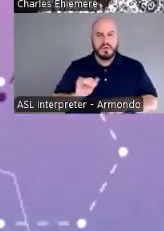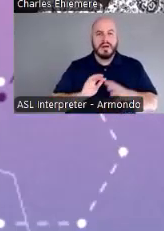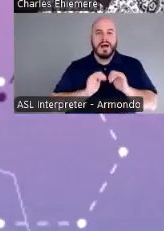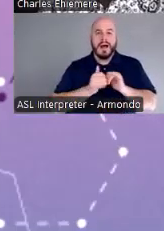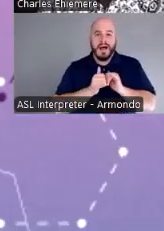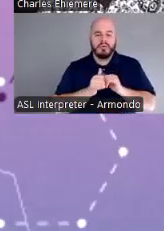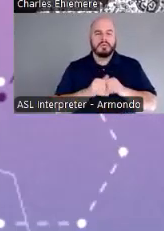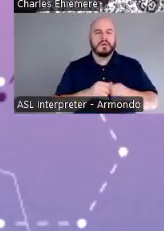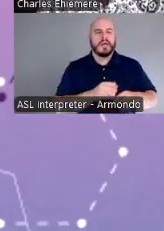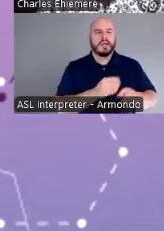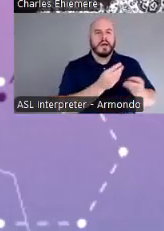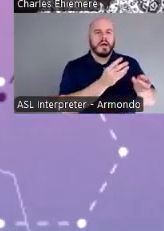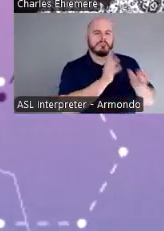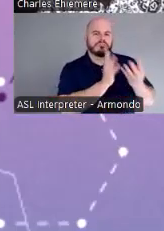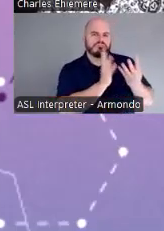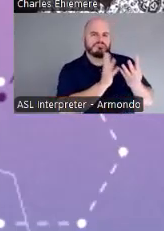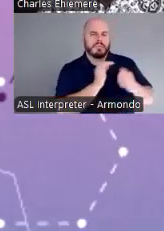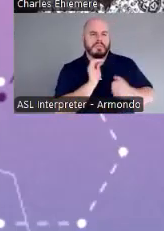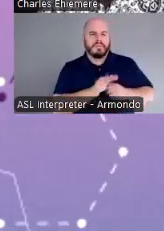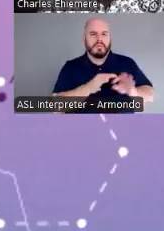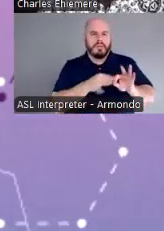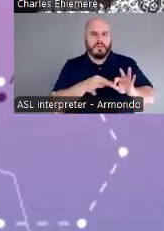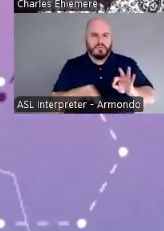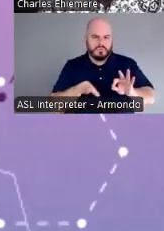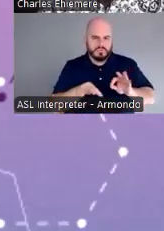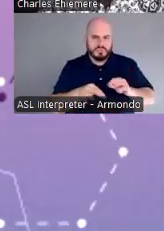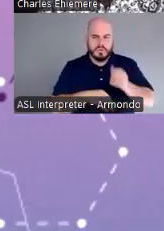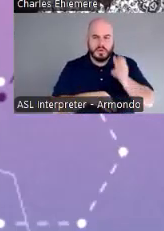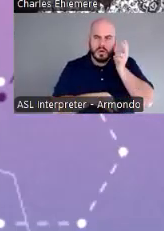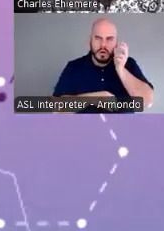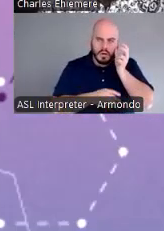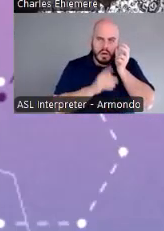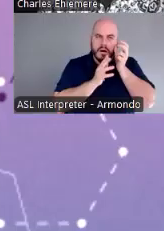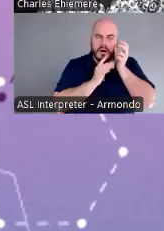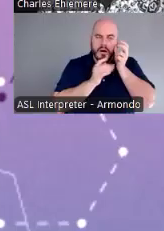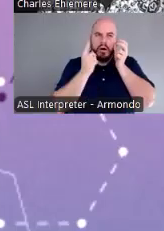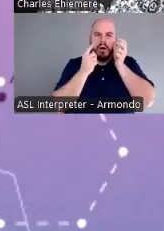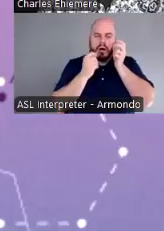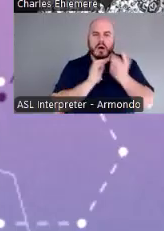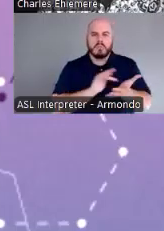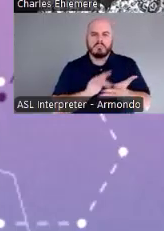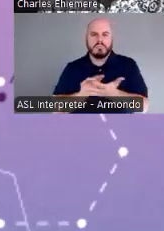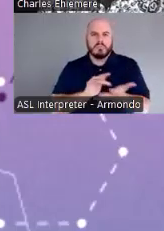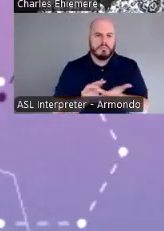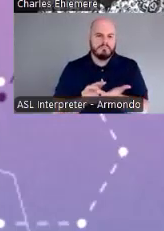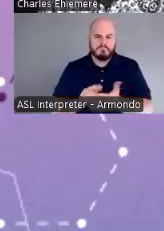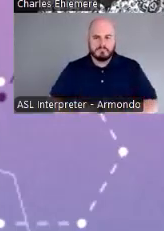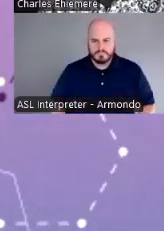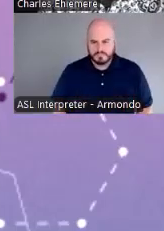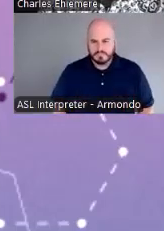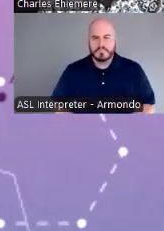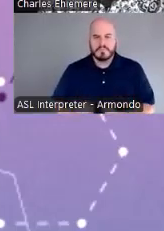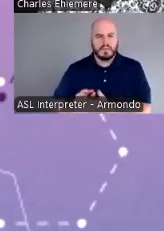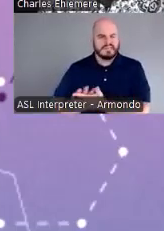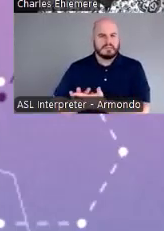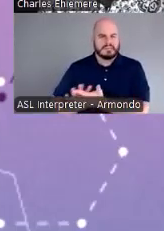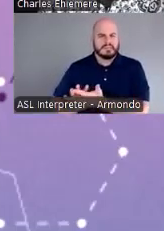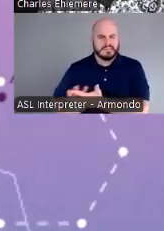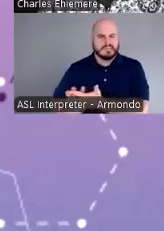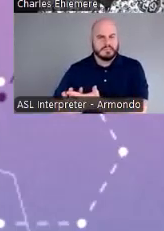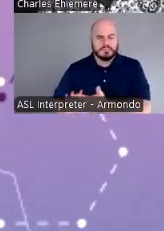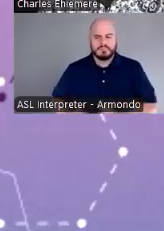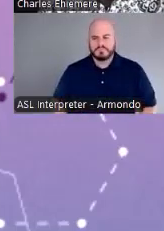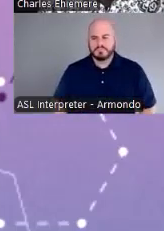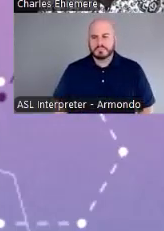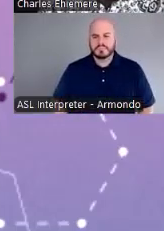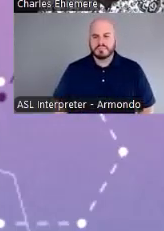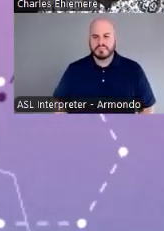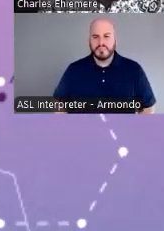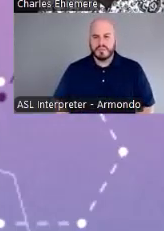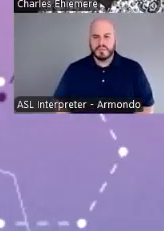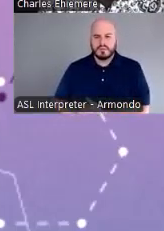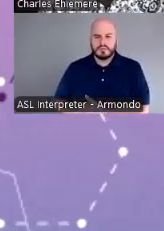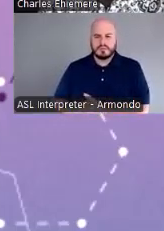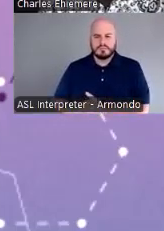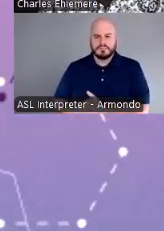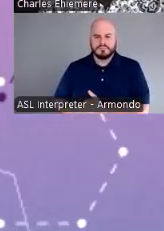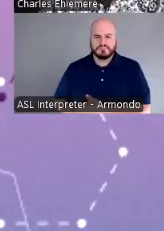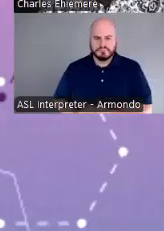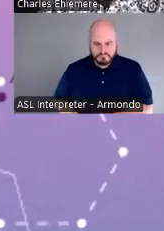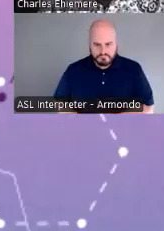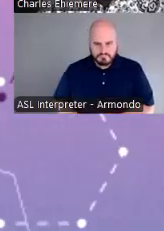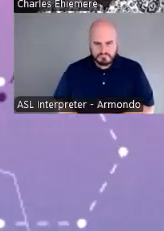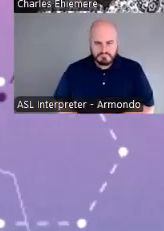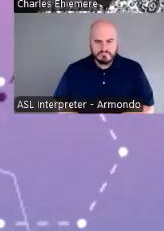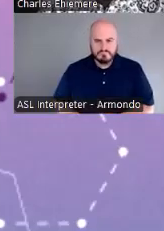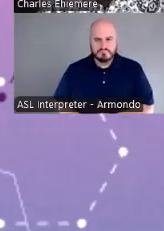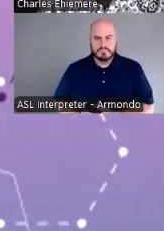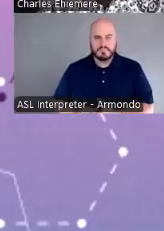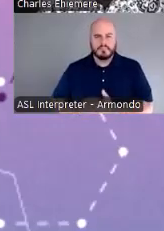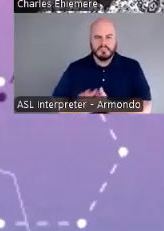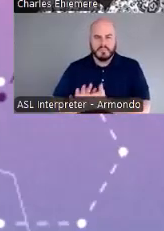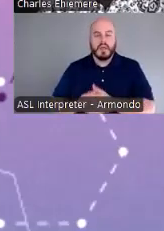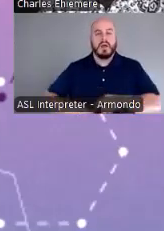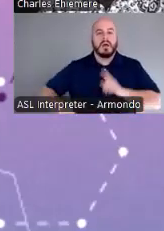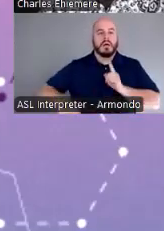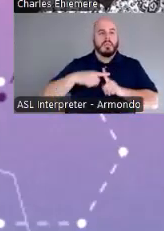So we help them [AUDIO OUT] wants the system